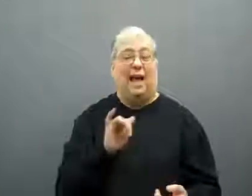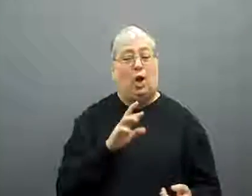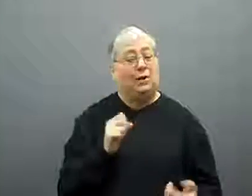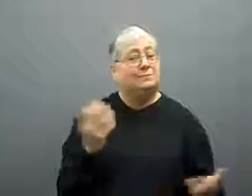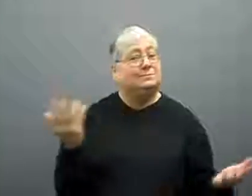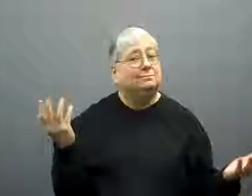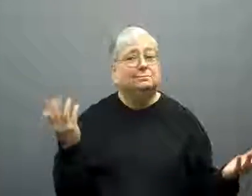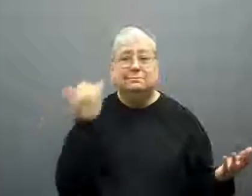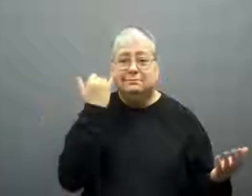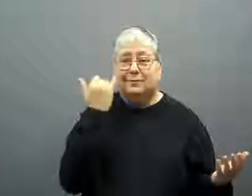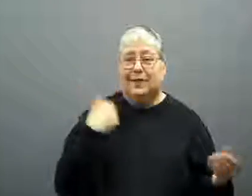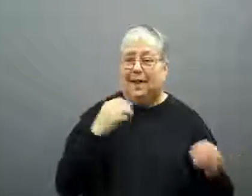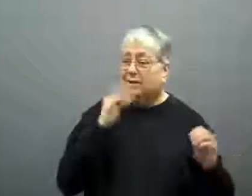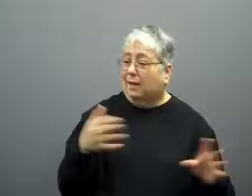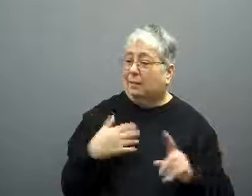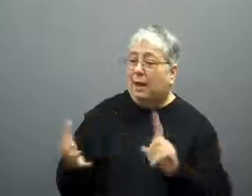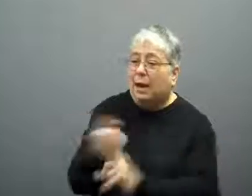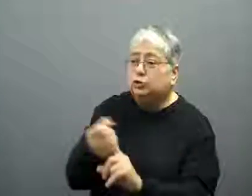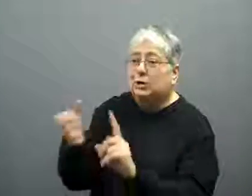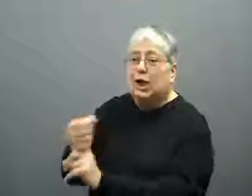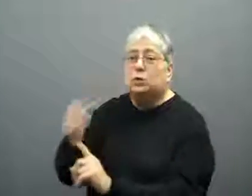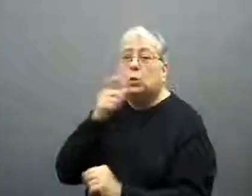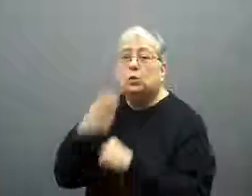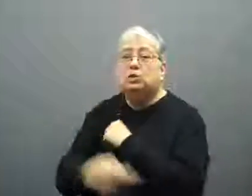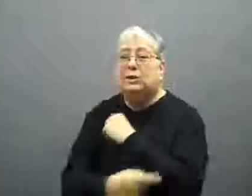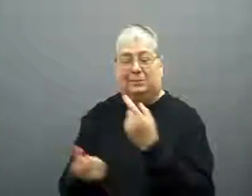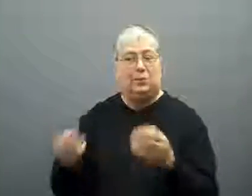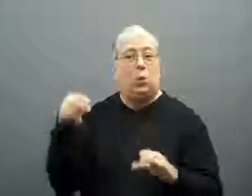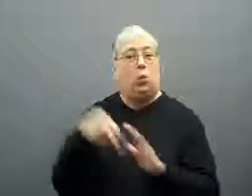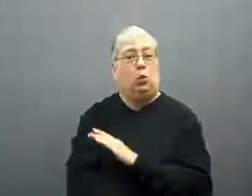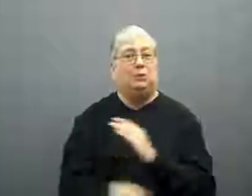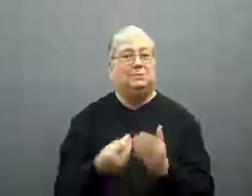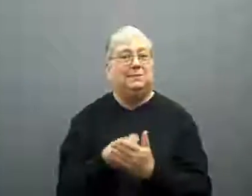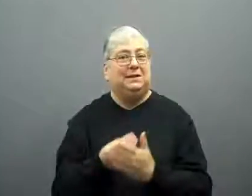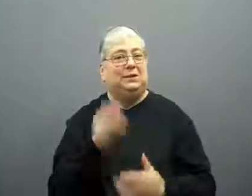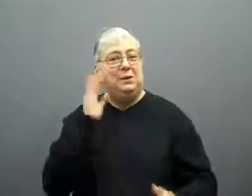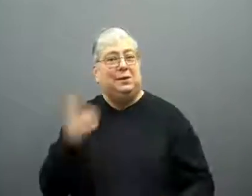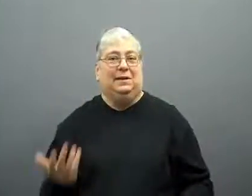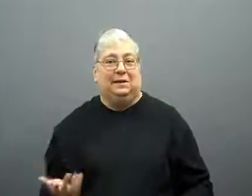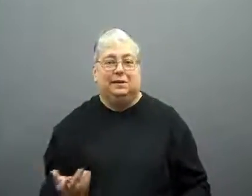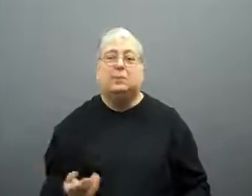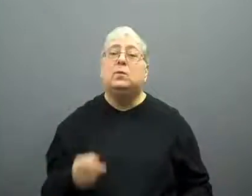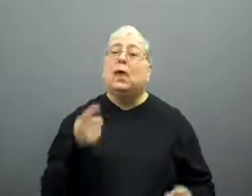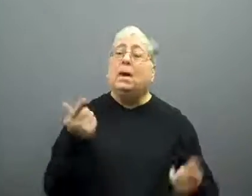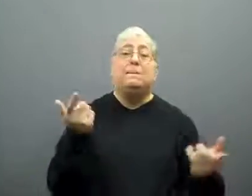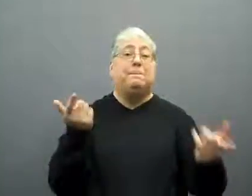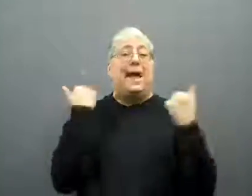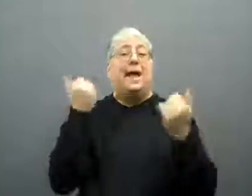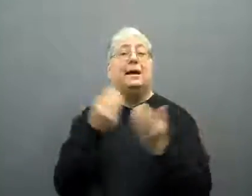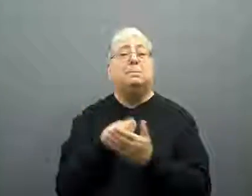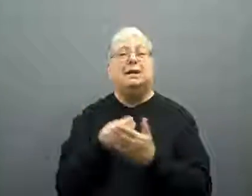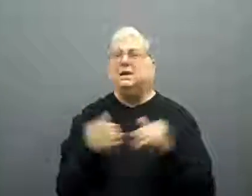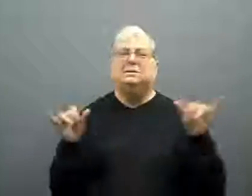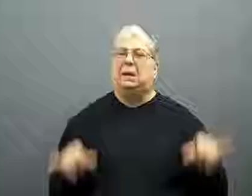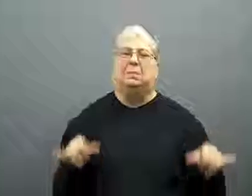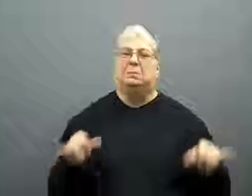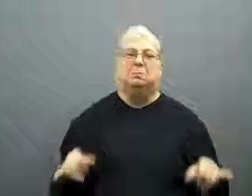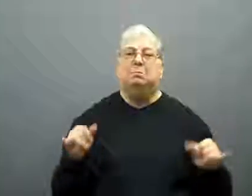The IRS warns money will be lost if tax cheats are not caught.